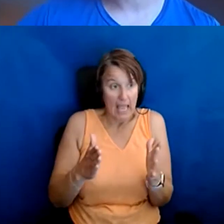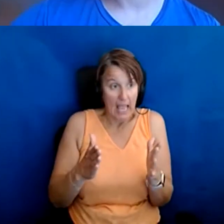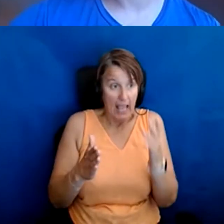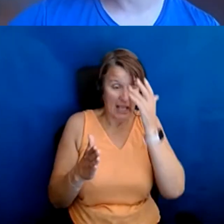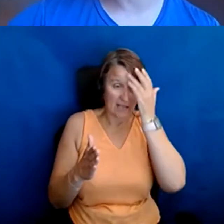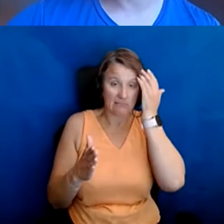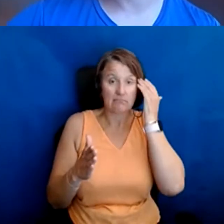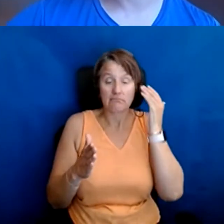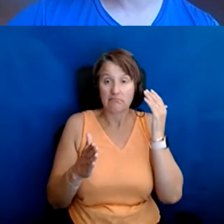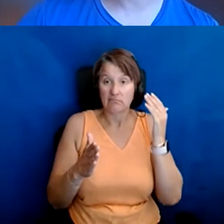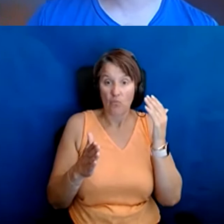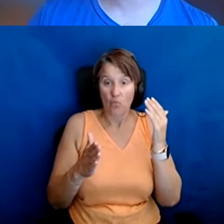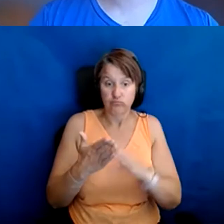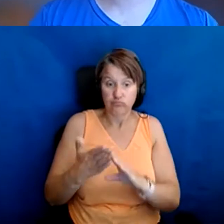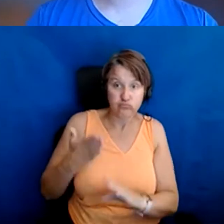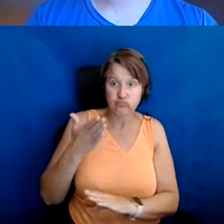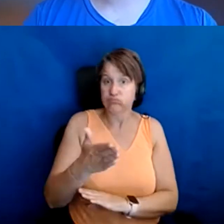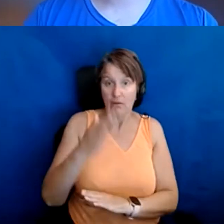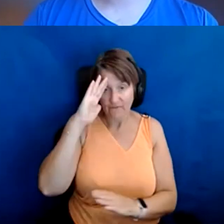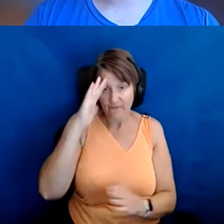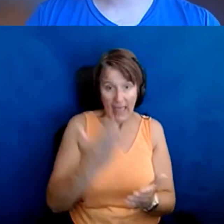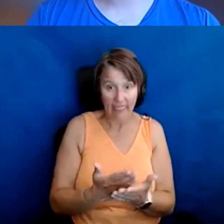And I think that creates, like, a certain amount of trust.